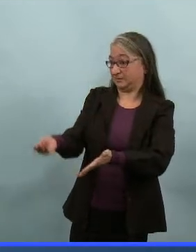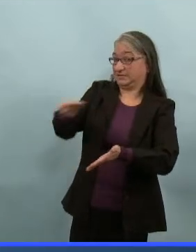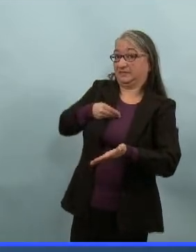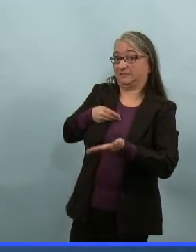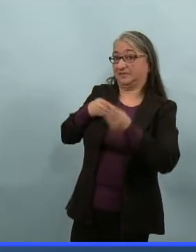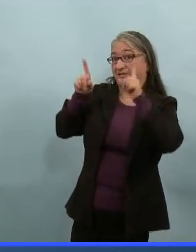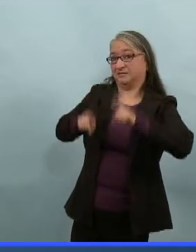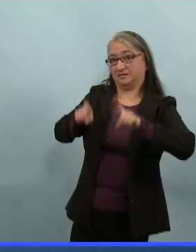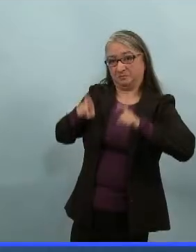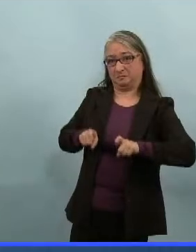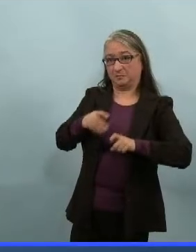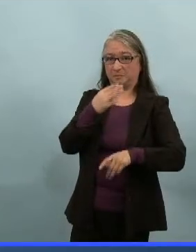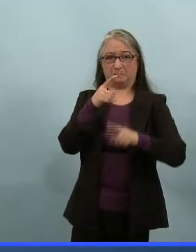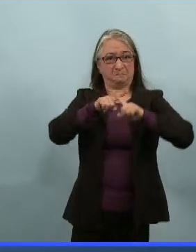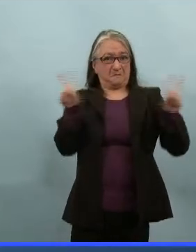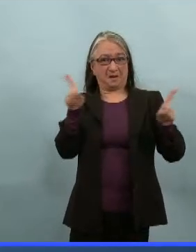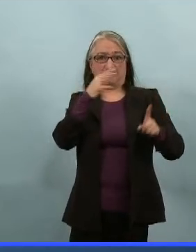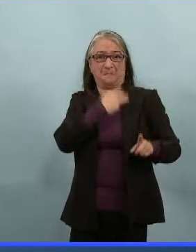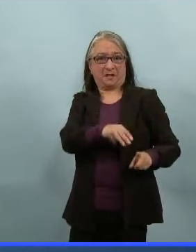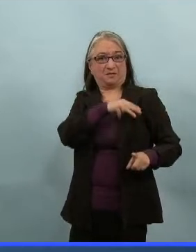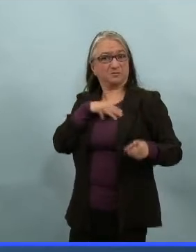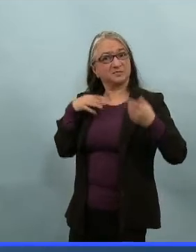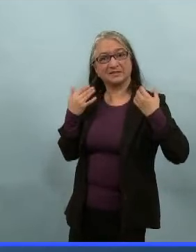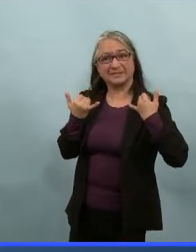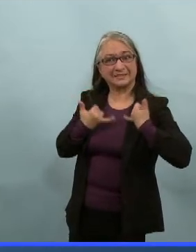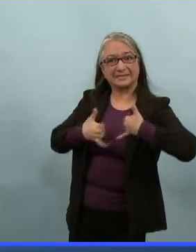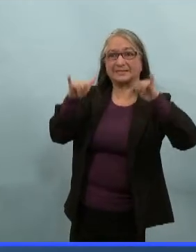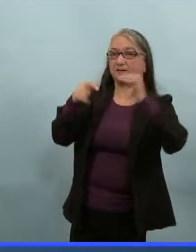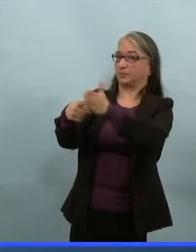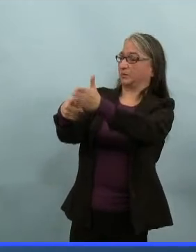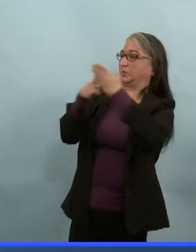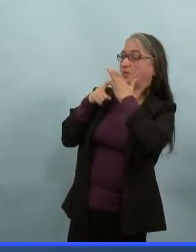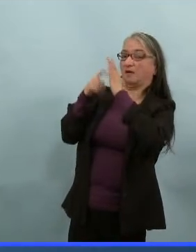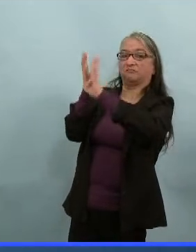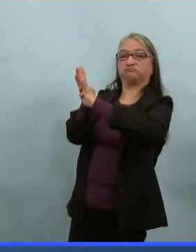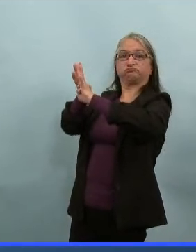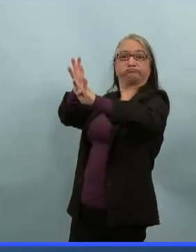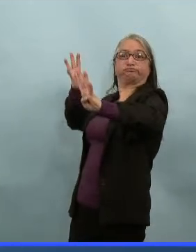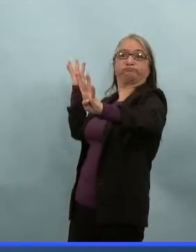the most part we're going to have to line up at a pcr testing site go through a quiz